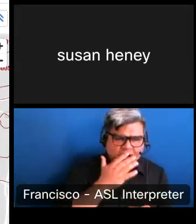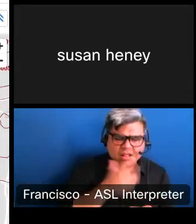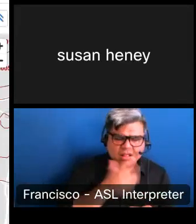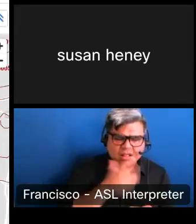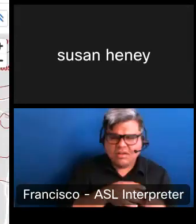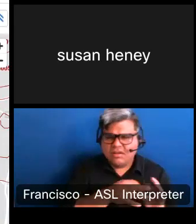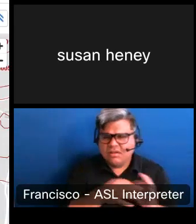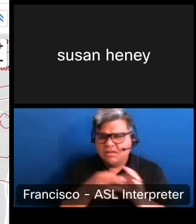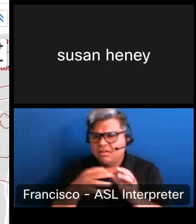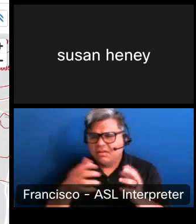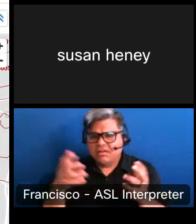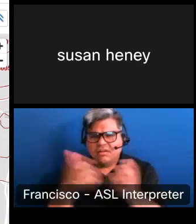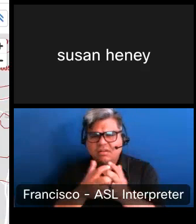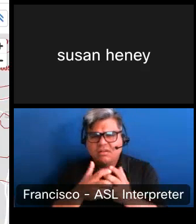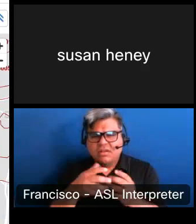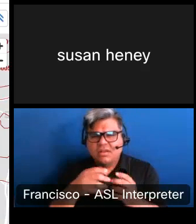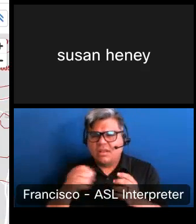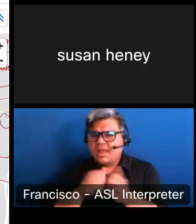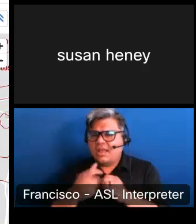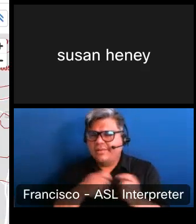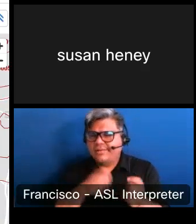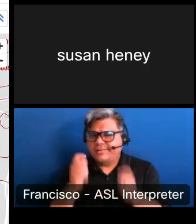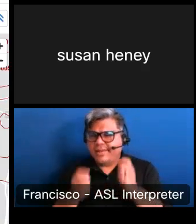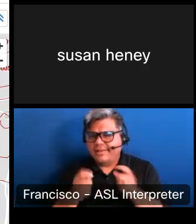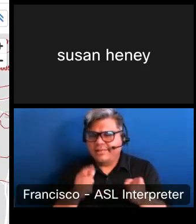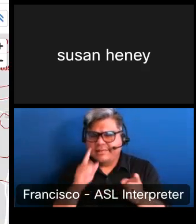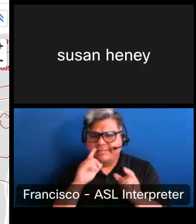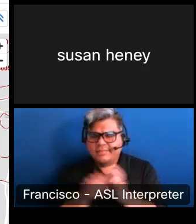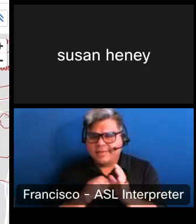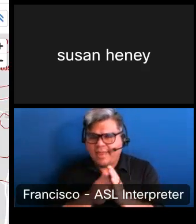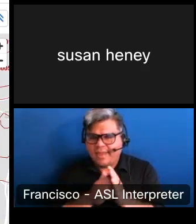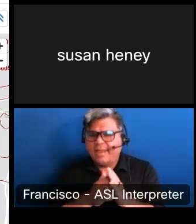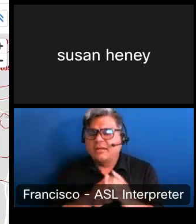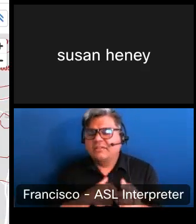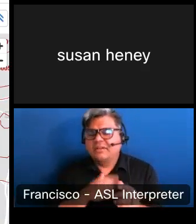variable we're interested in? So let's have a look at the number of Black women in Washington